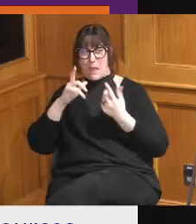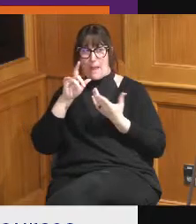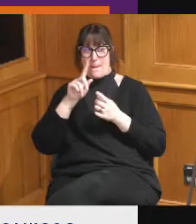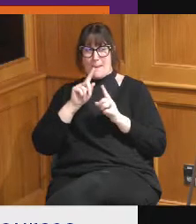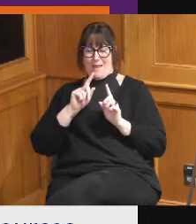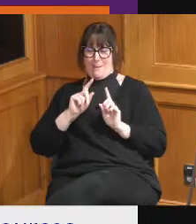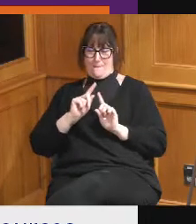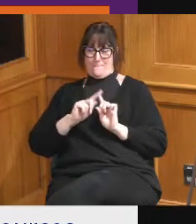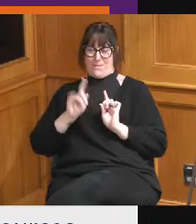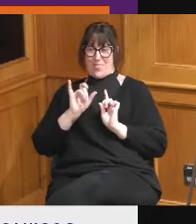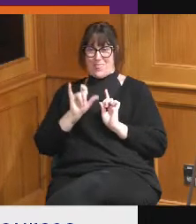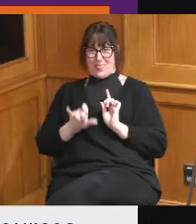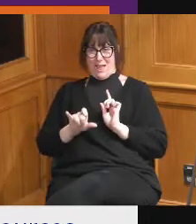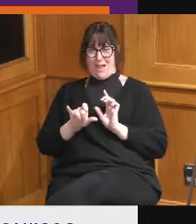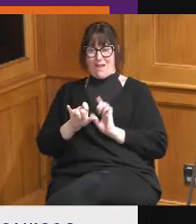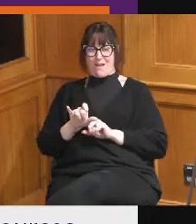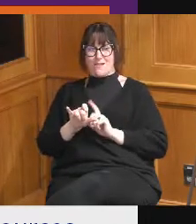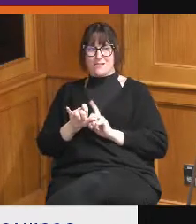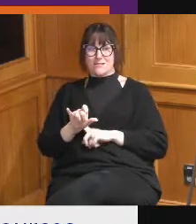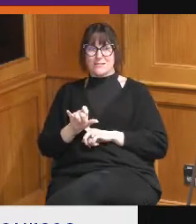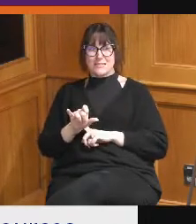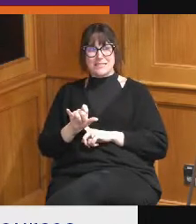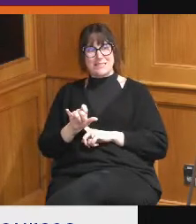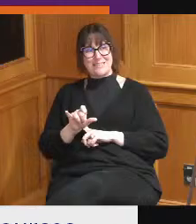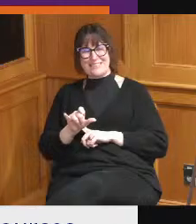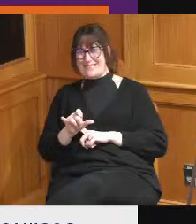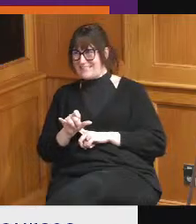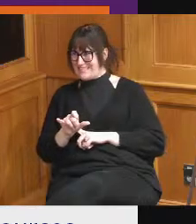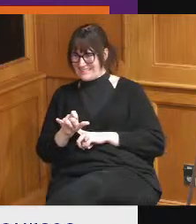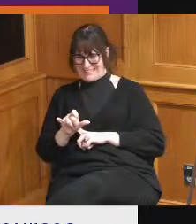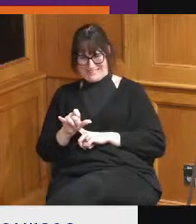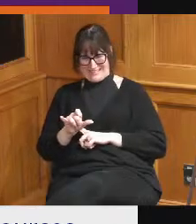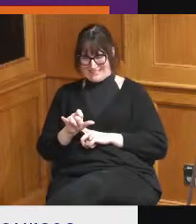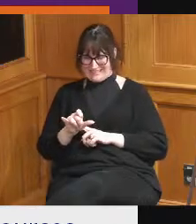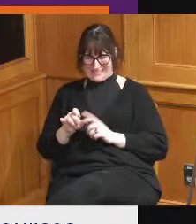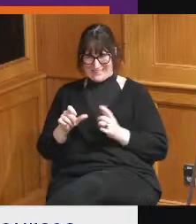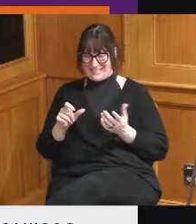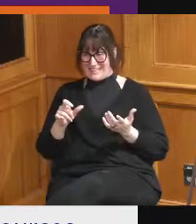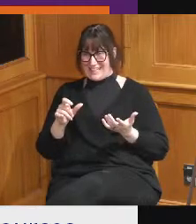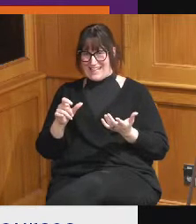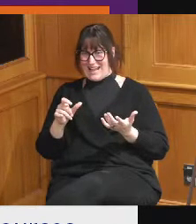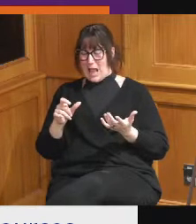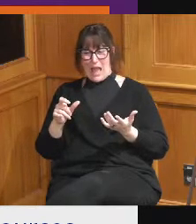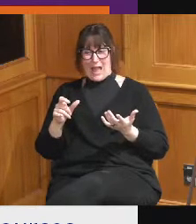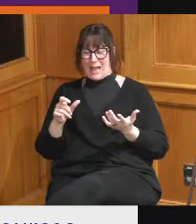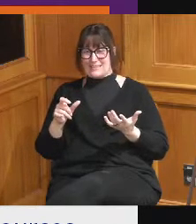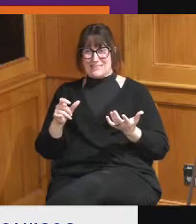have however that gets resolved is going to have impacts and until it gets resolved there's going